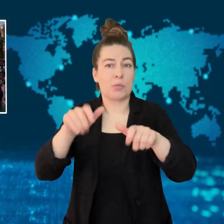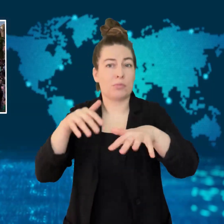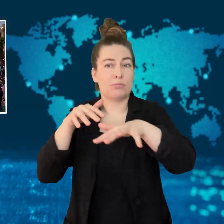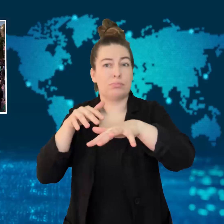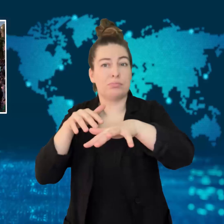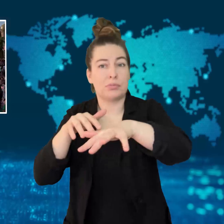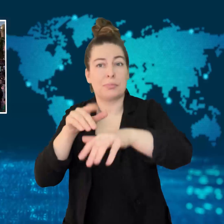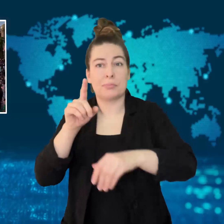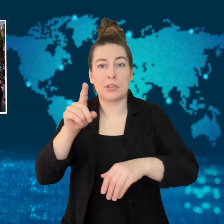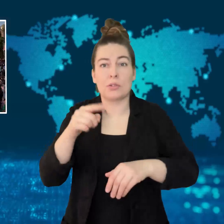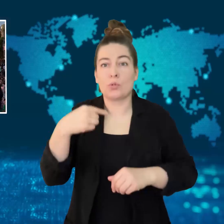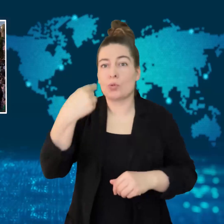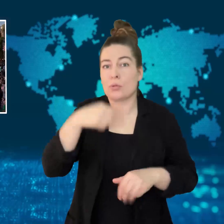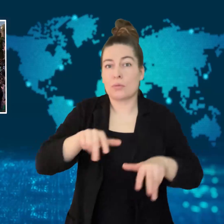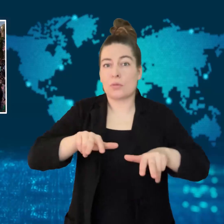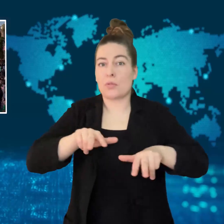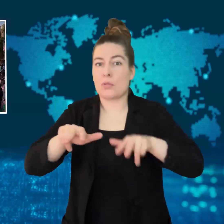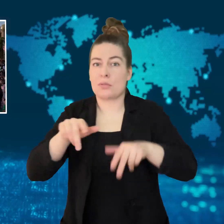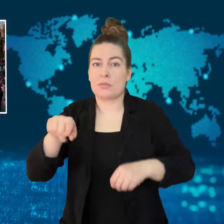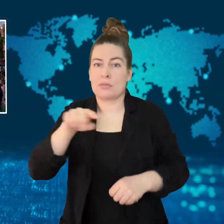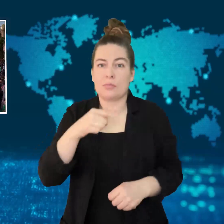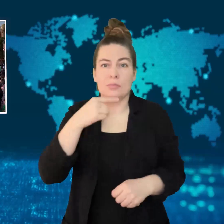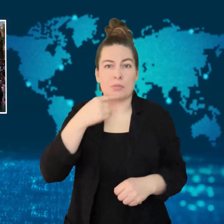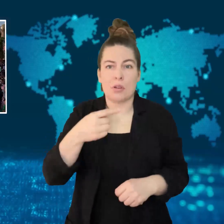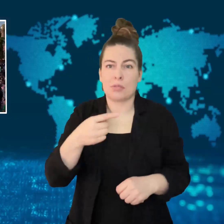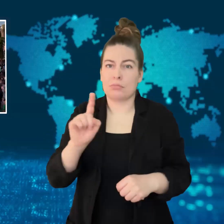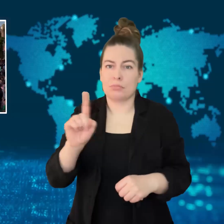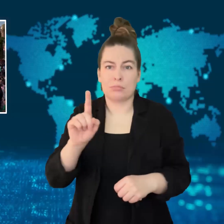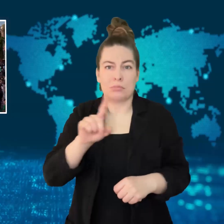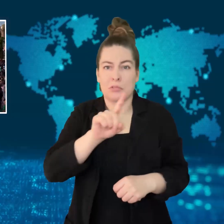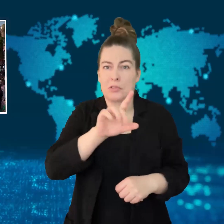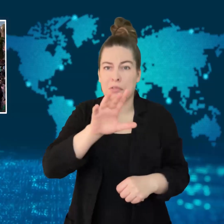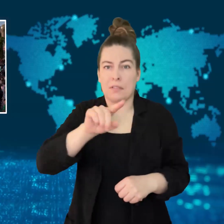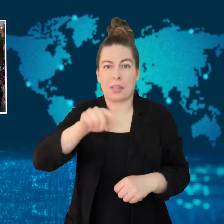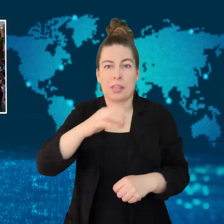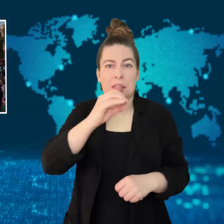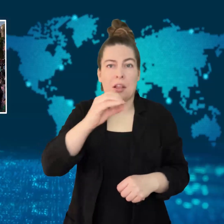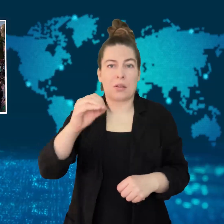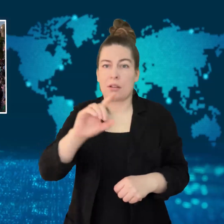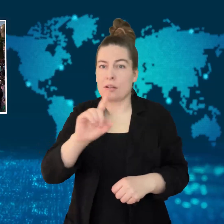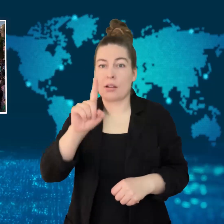and Barcelona - over high housing costs.